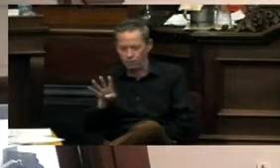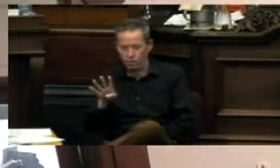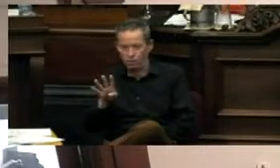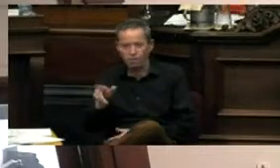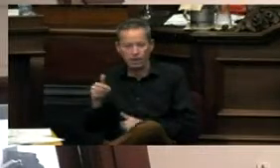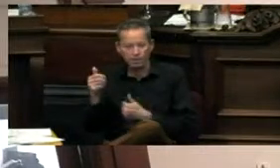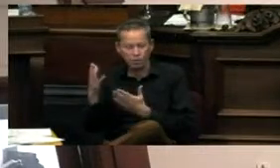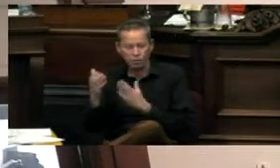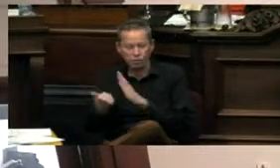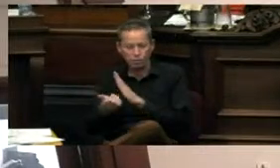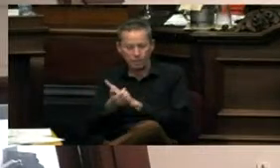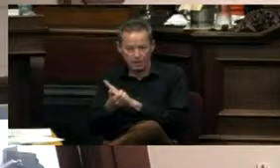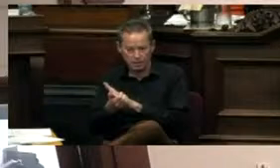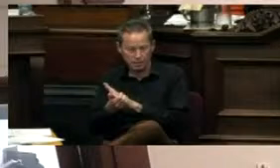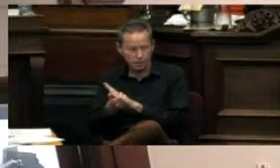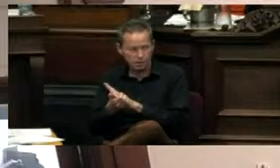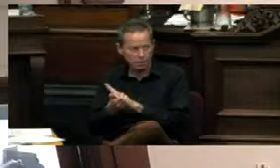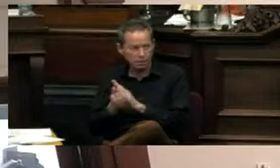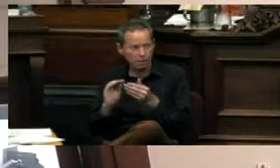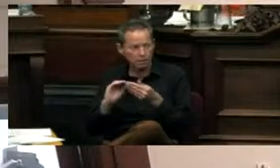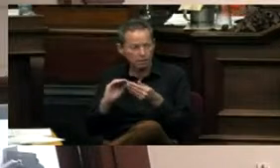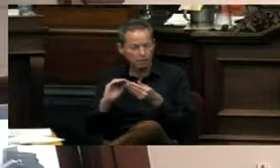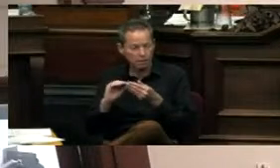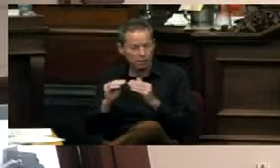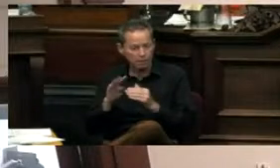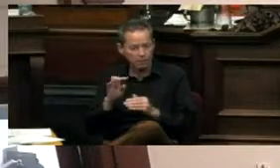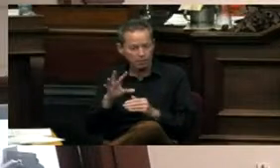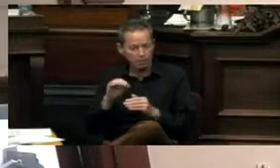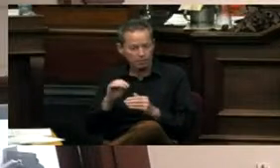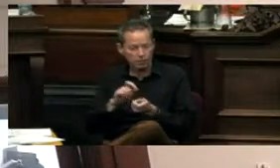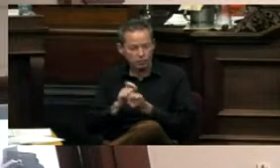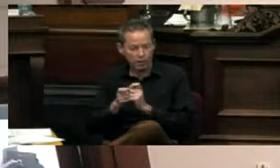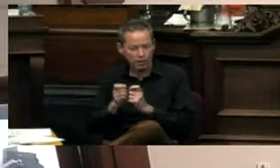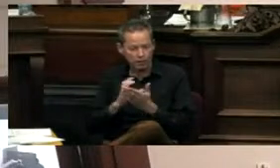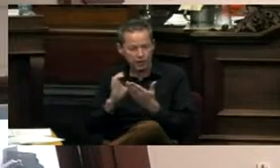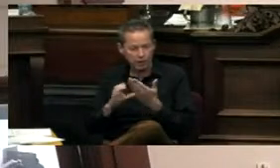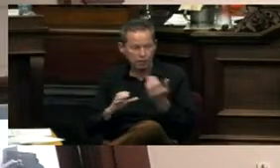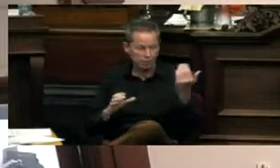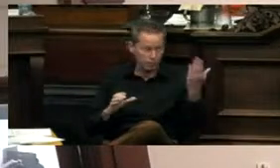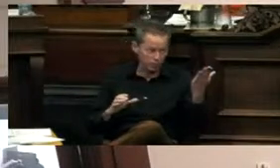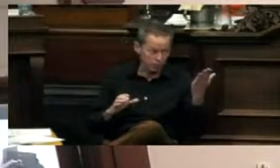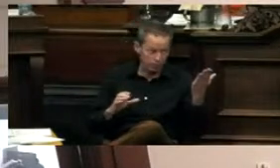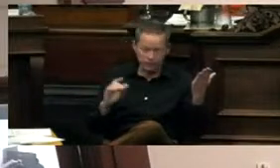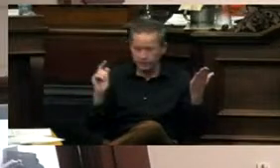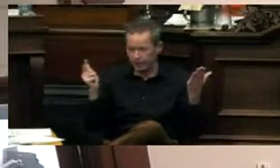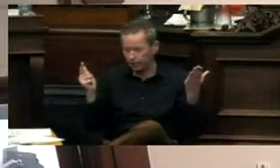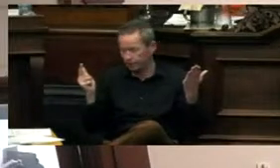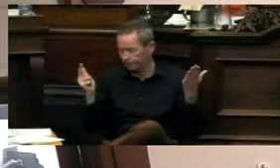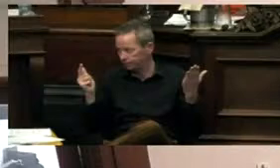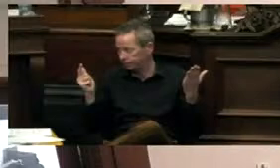meeting date from November 19th to November 26th, 2024. So I'd like to make a motion to amend